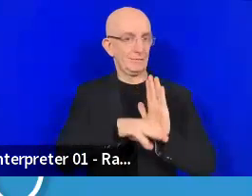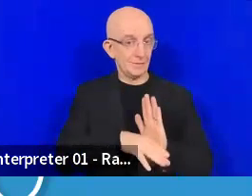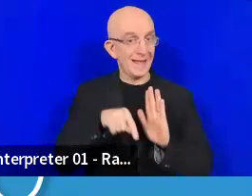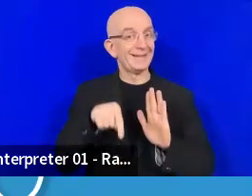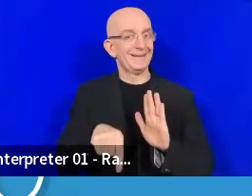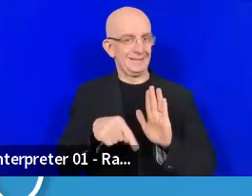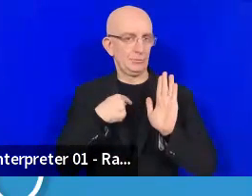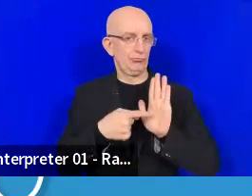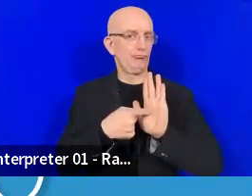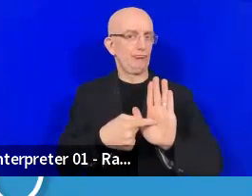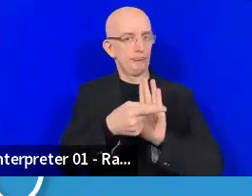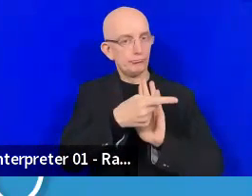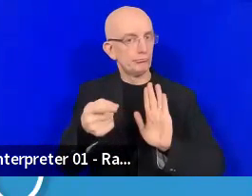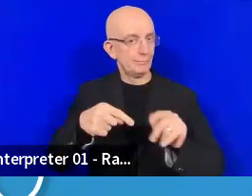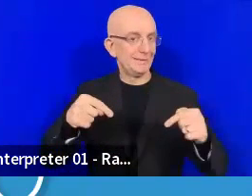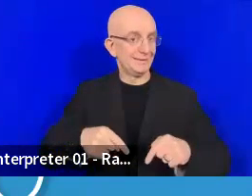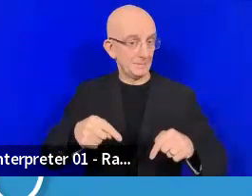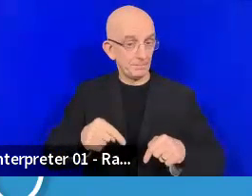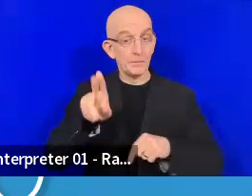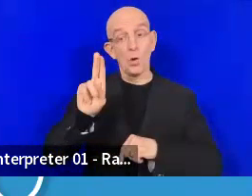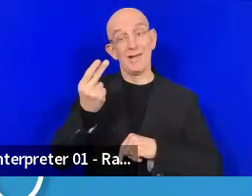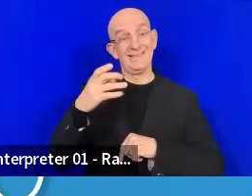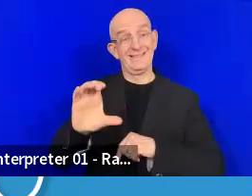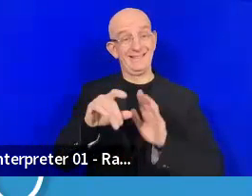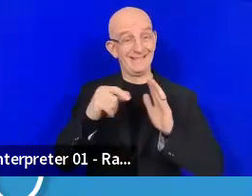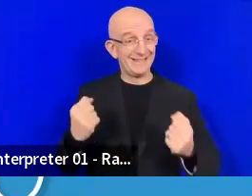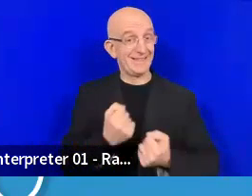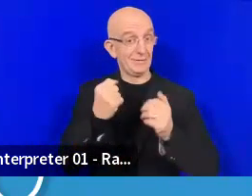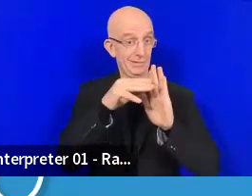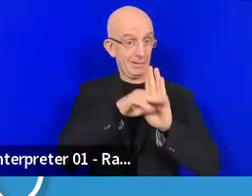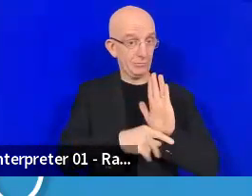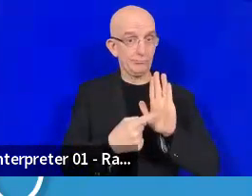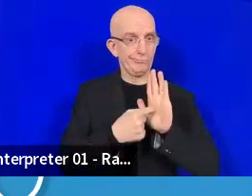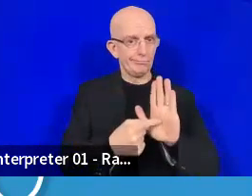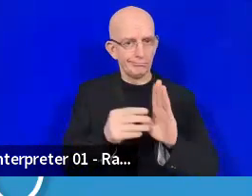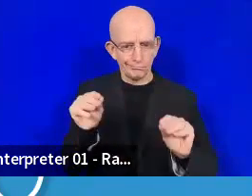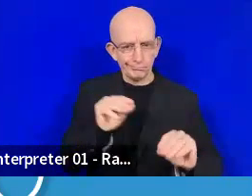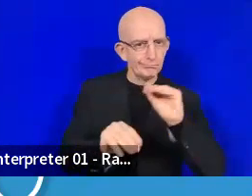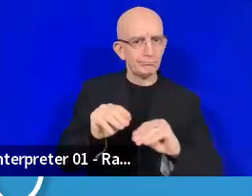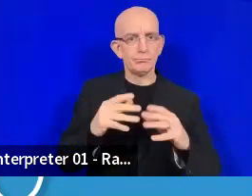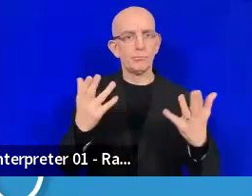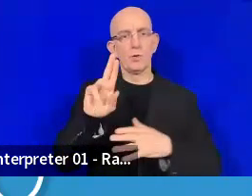which is made up of 20 different representatives of all of the different UHC constituencies